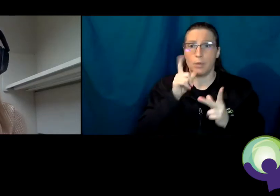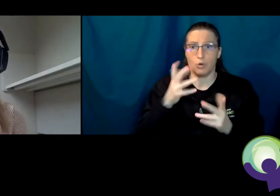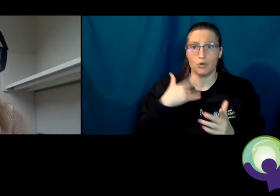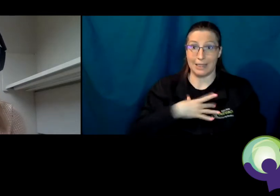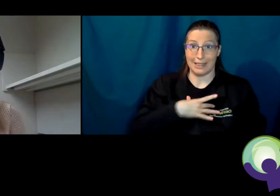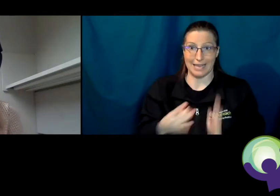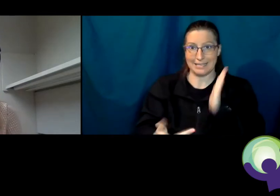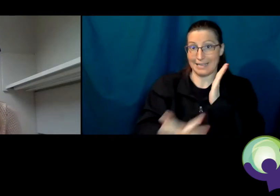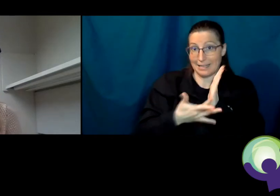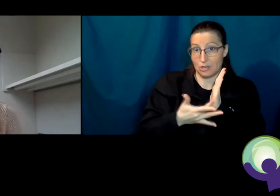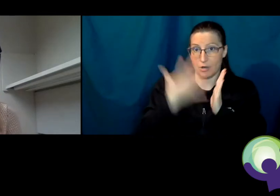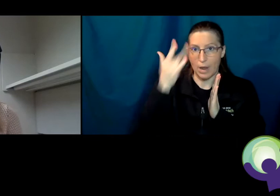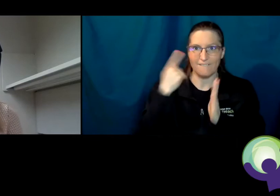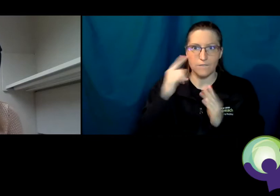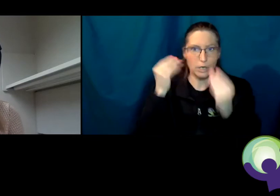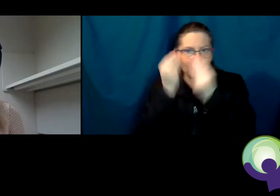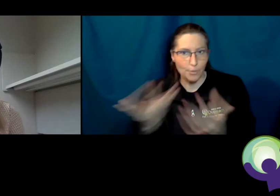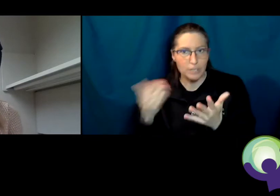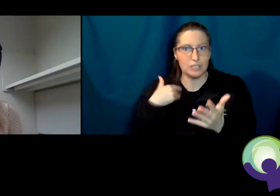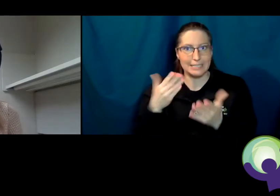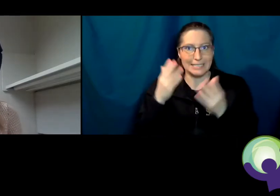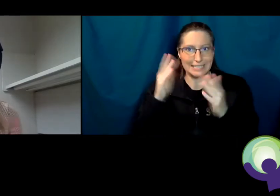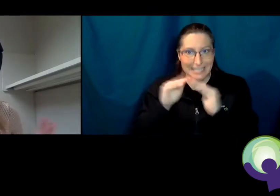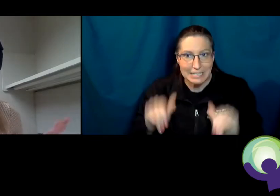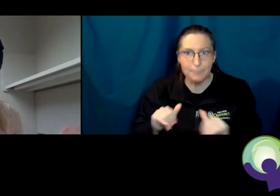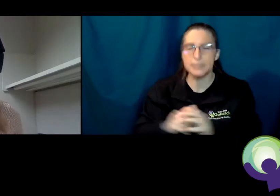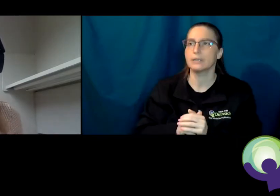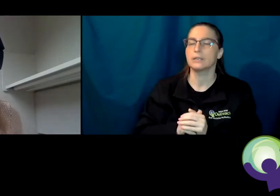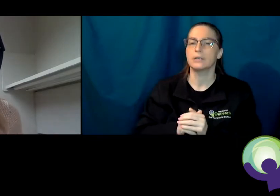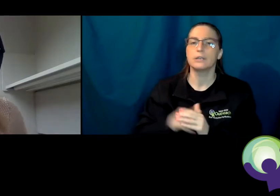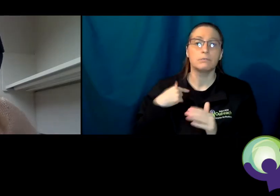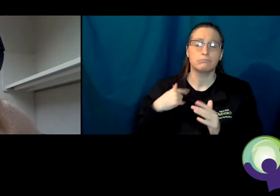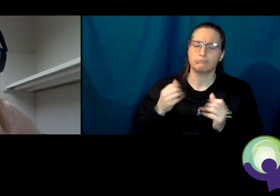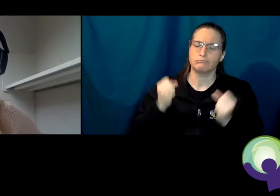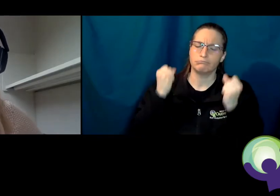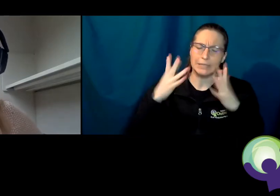for our informational systems. So we offer a wide variety of career paths.